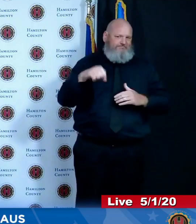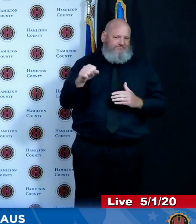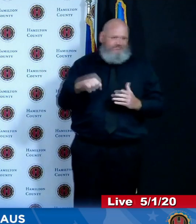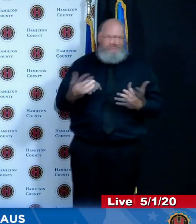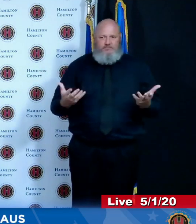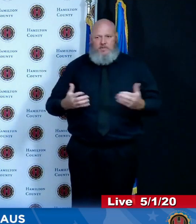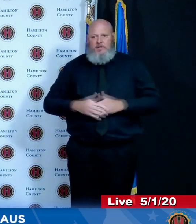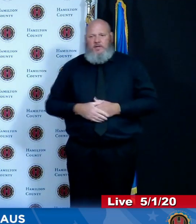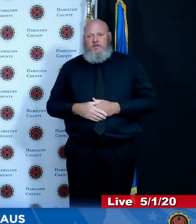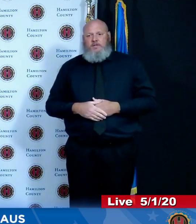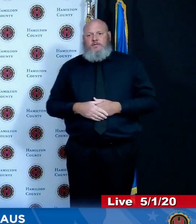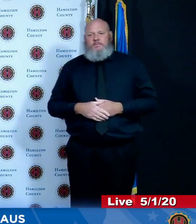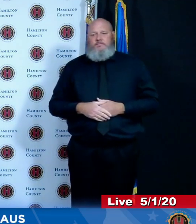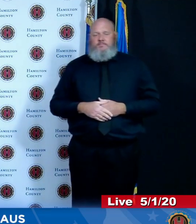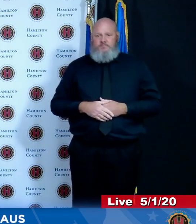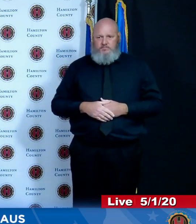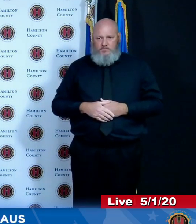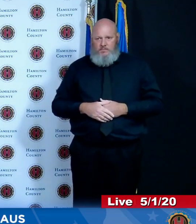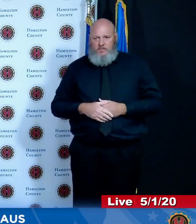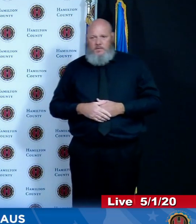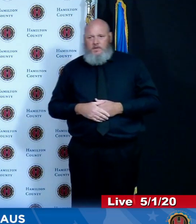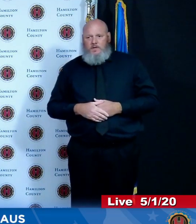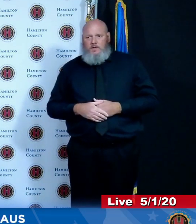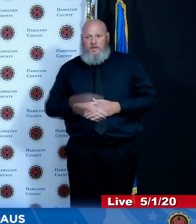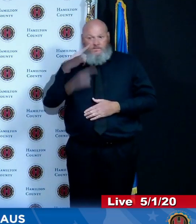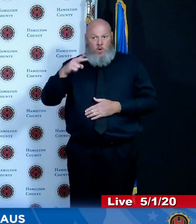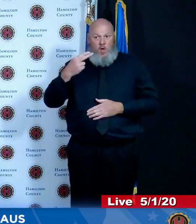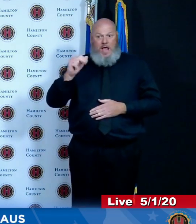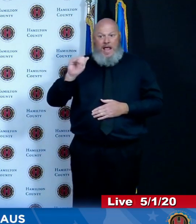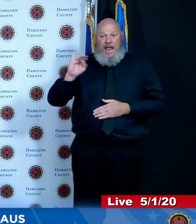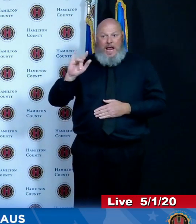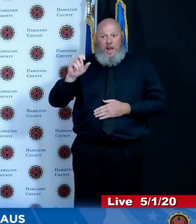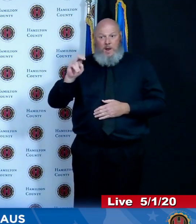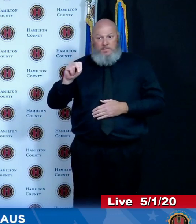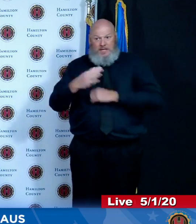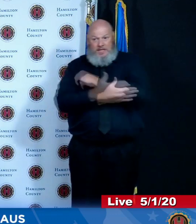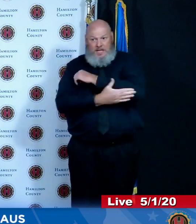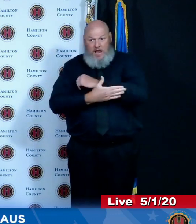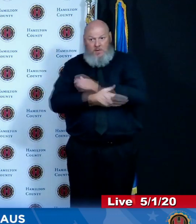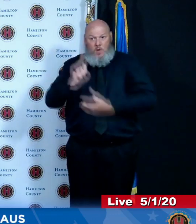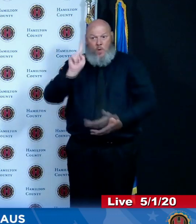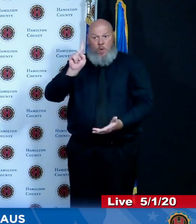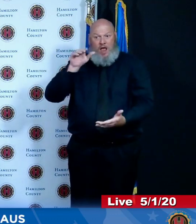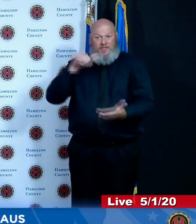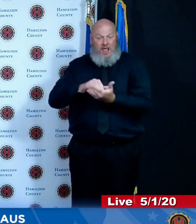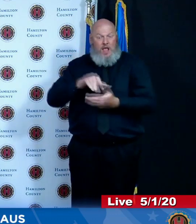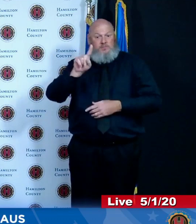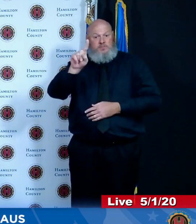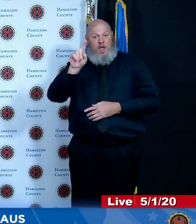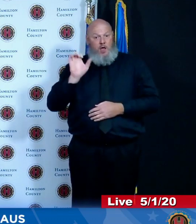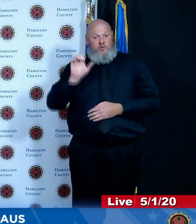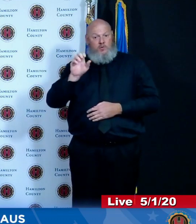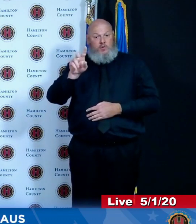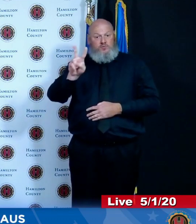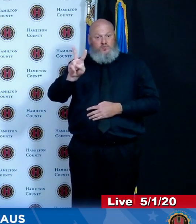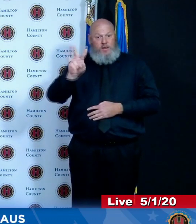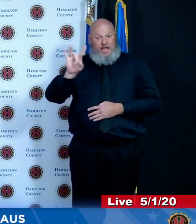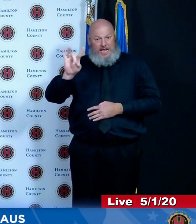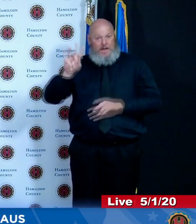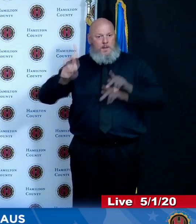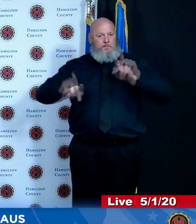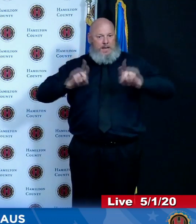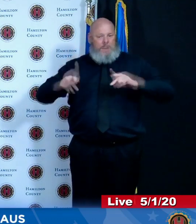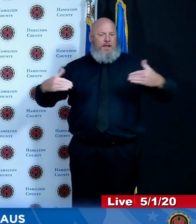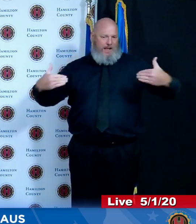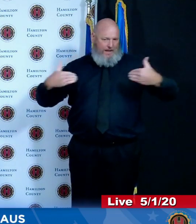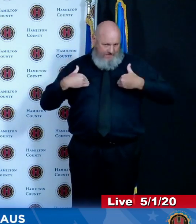Hamilton County is 1218 those who are hospitalized is 267 and deaths have